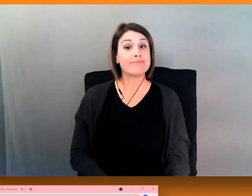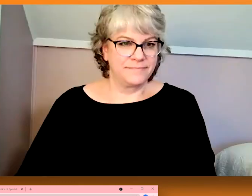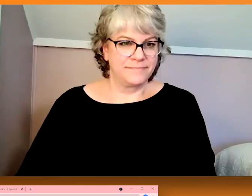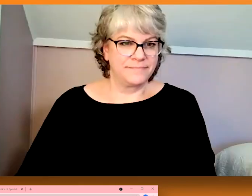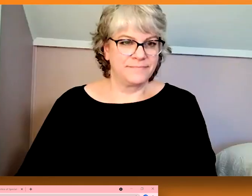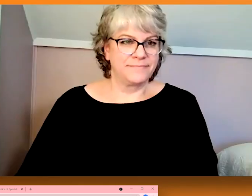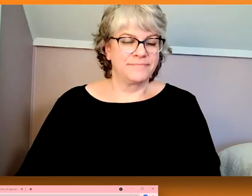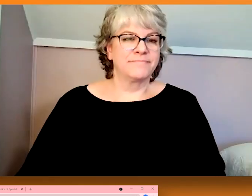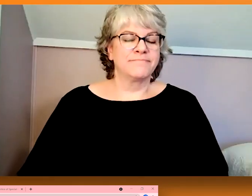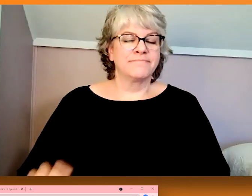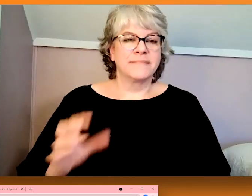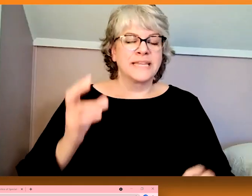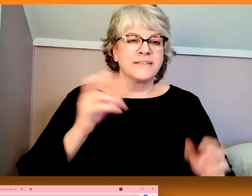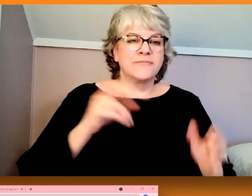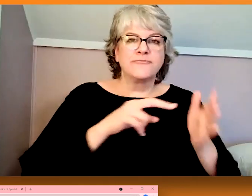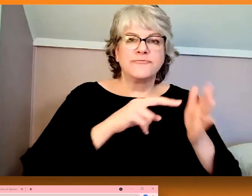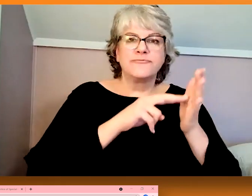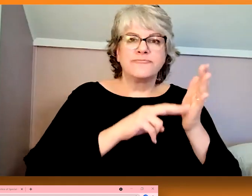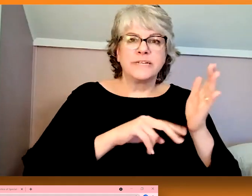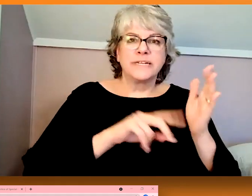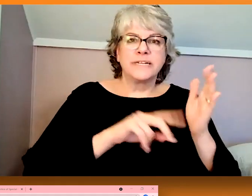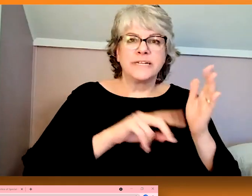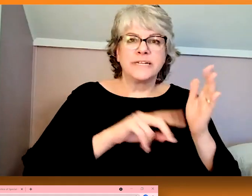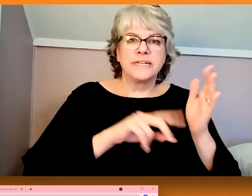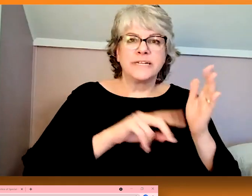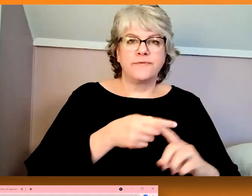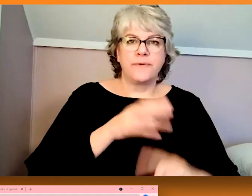OK, so I'm reading a question in the chat from Bob...